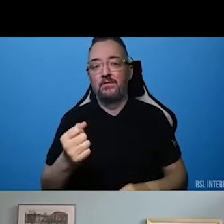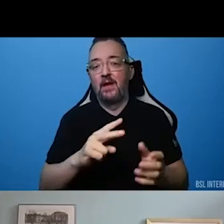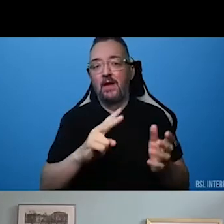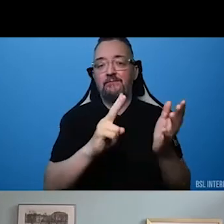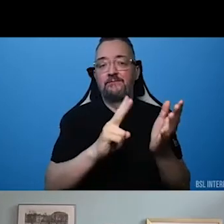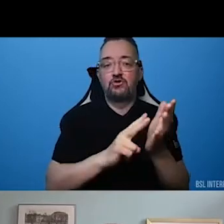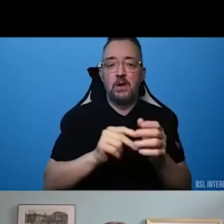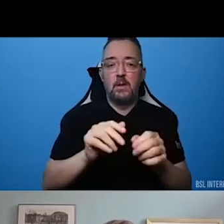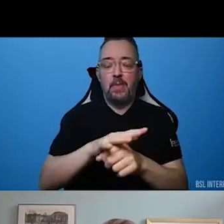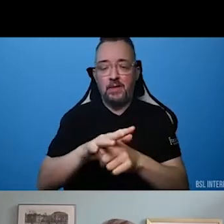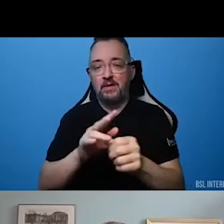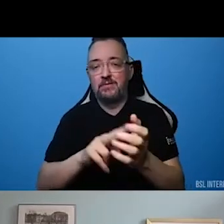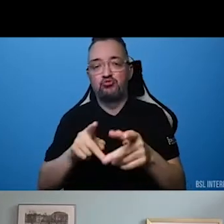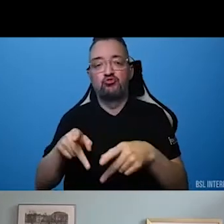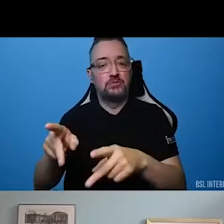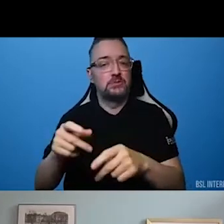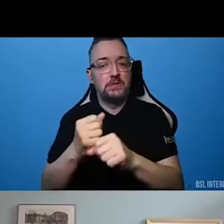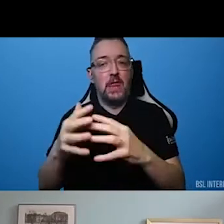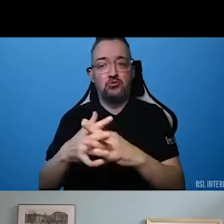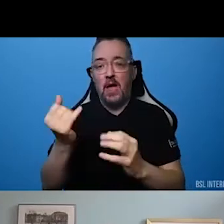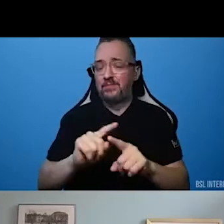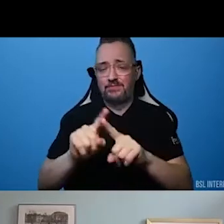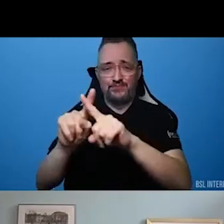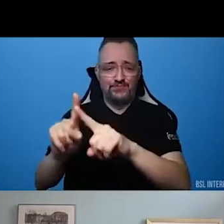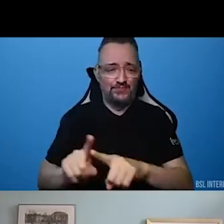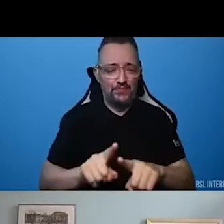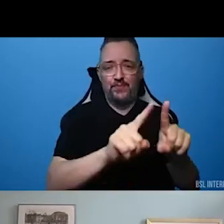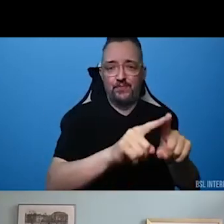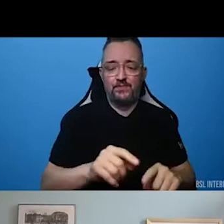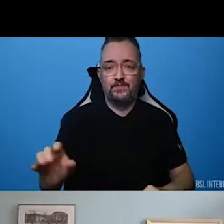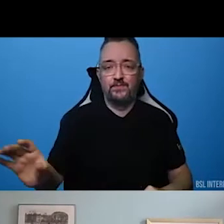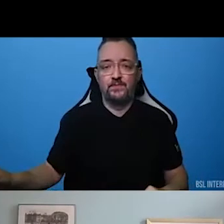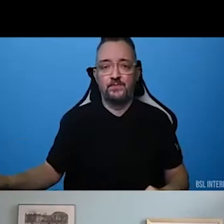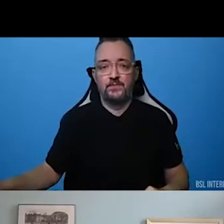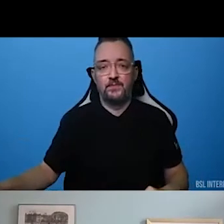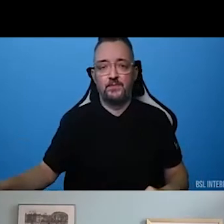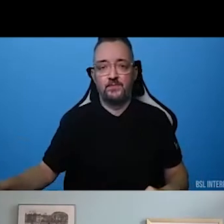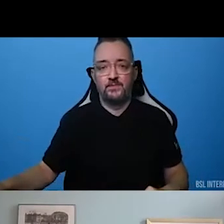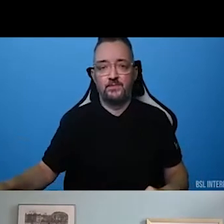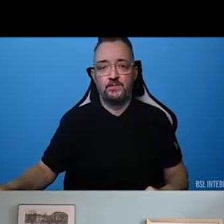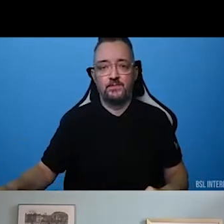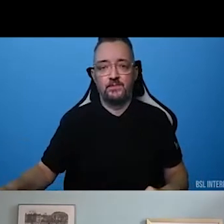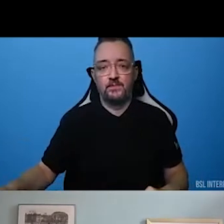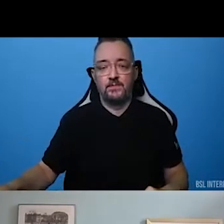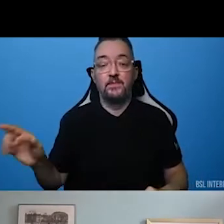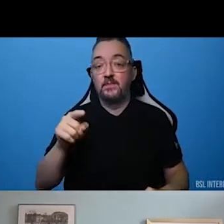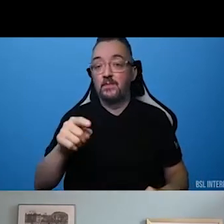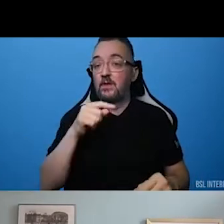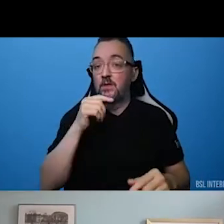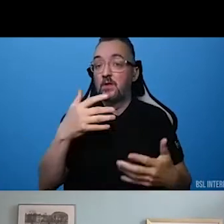in Glasgow the geographic source of much of the tobacco. However it's not just a Glasgow story